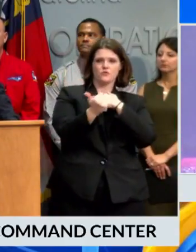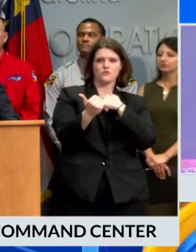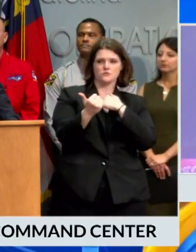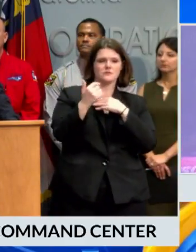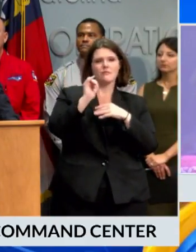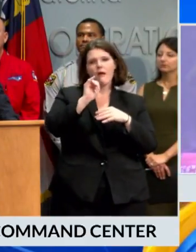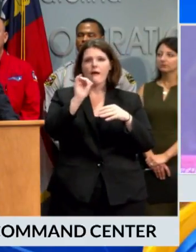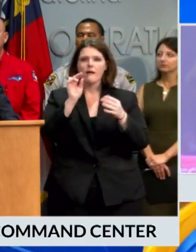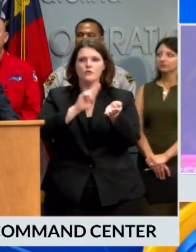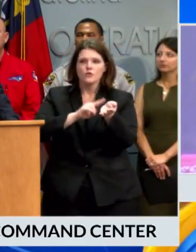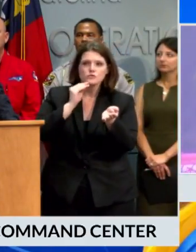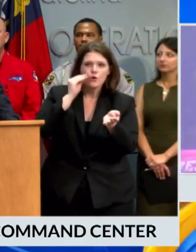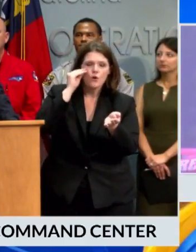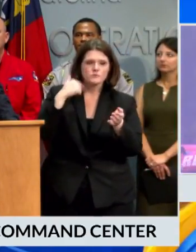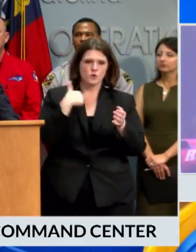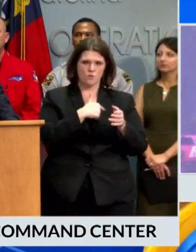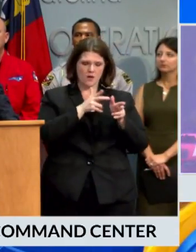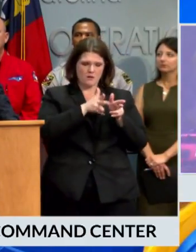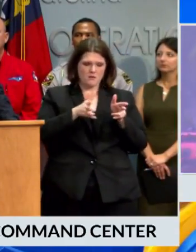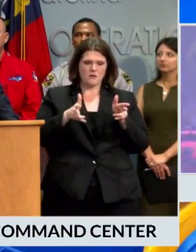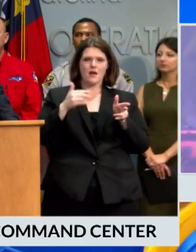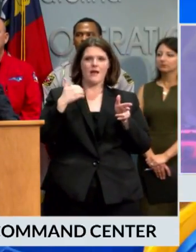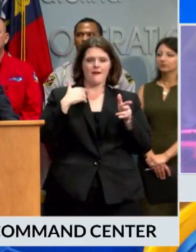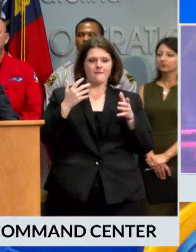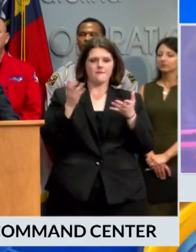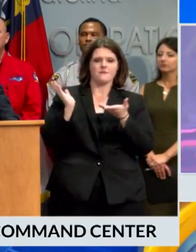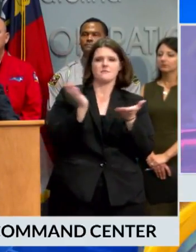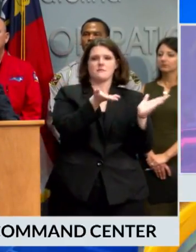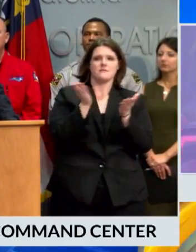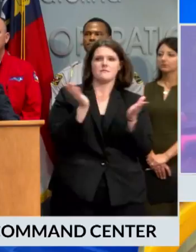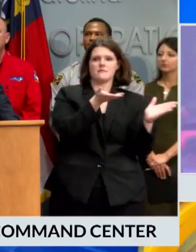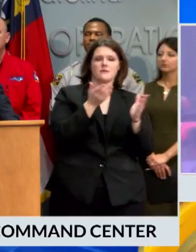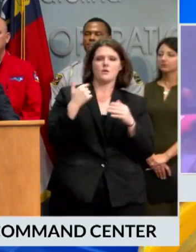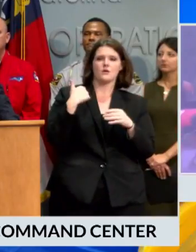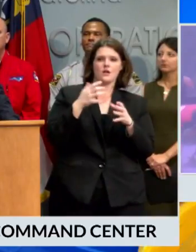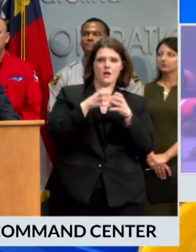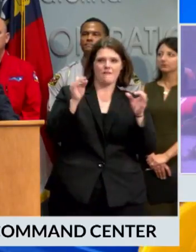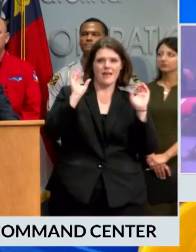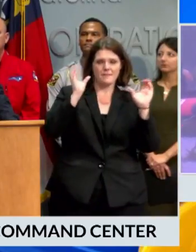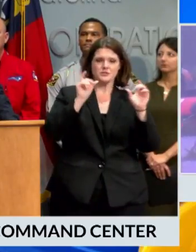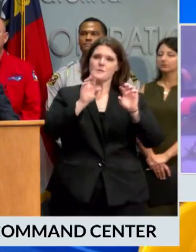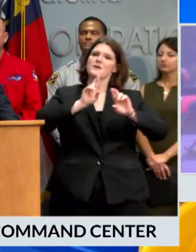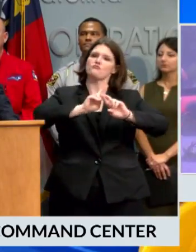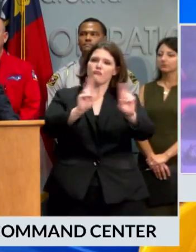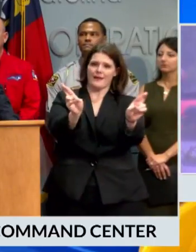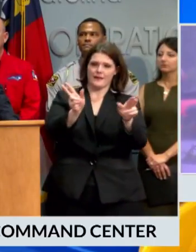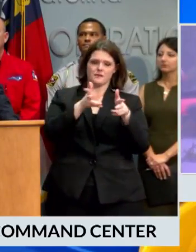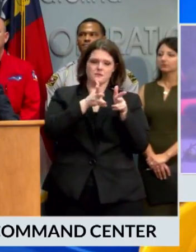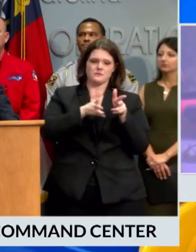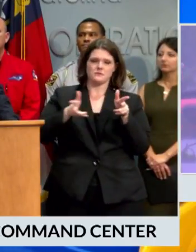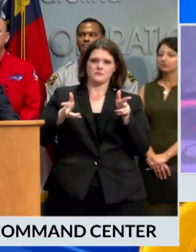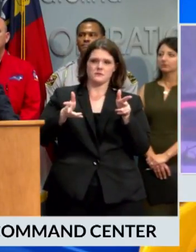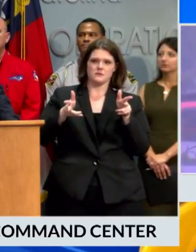A NATIONAL AMBULANCE CONTRACT THAT WE ROLL. THAT'S A PRE-POSITIONED ASSET TO MAKE SURE THAT IF ANYTHING FAILS AND THE HEALTH AND MEDICAL ARENA THERE ARE LARGE- SCALE EVACUATIONS OF HOSPITALS OR ASSISTED-LIVING FACILITIES